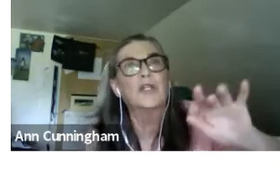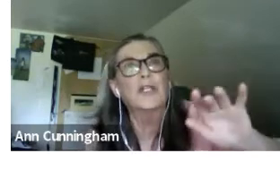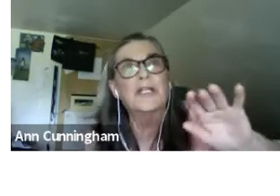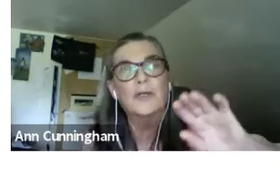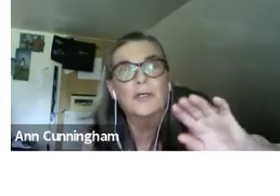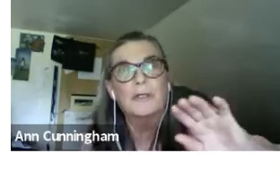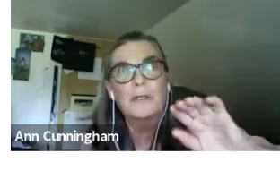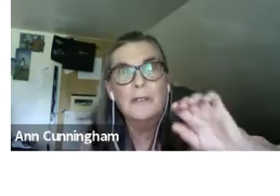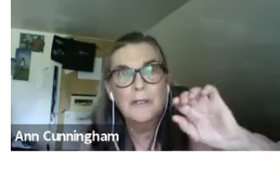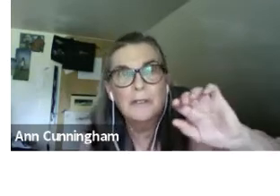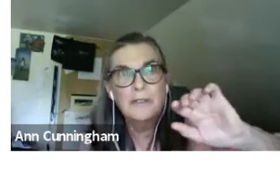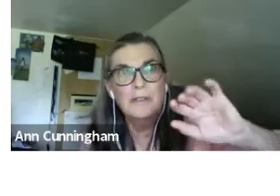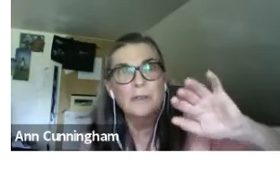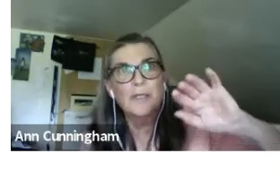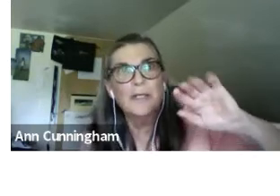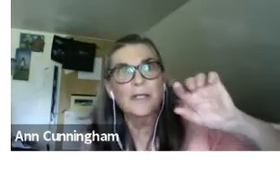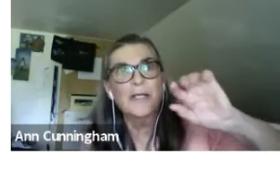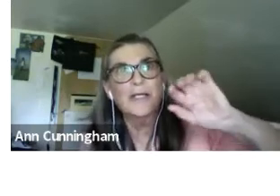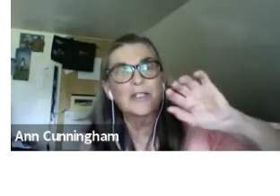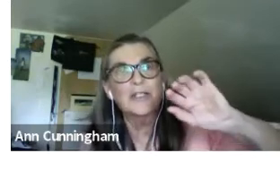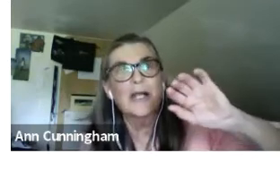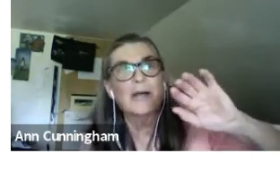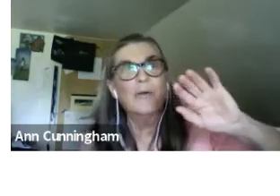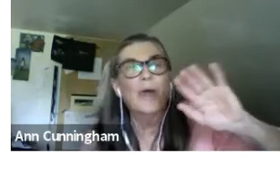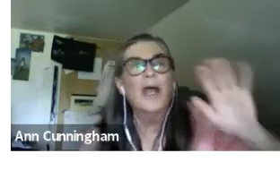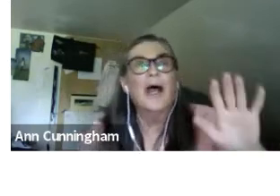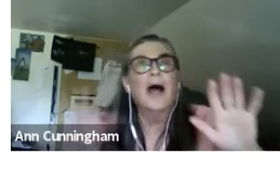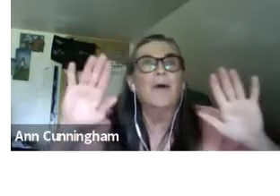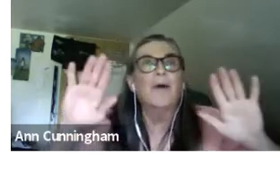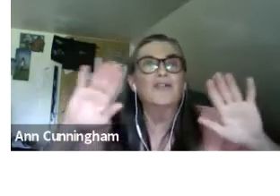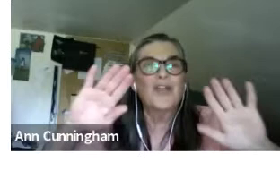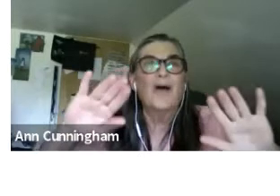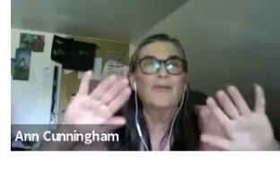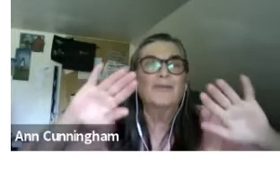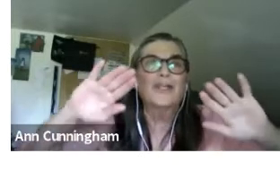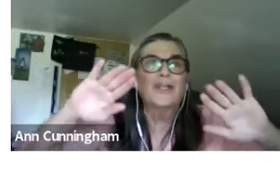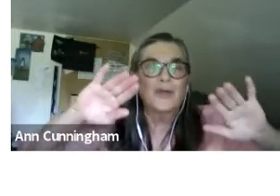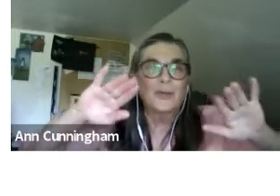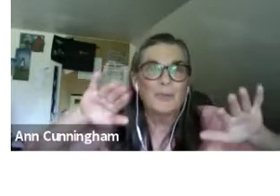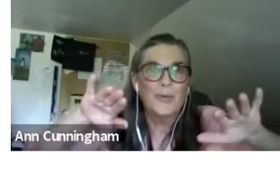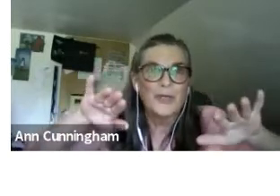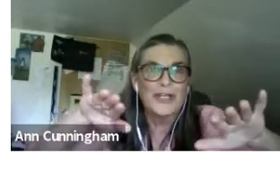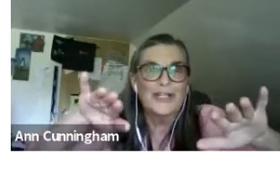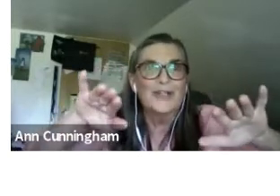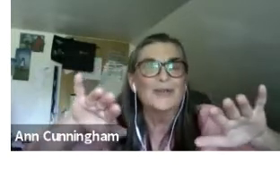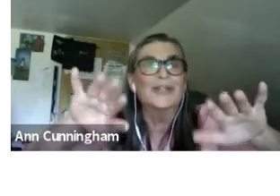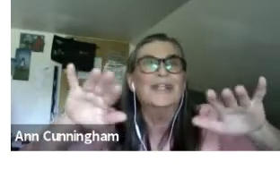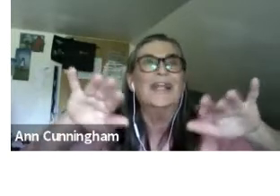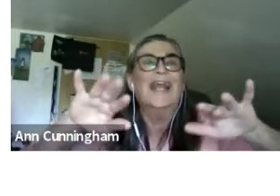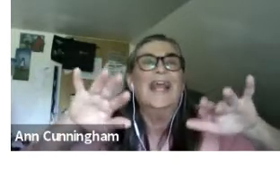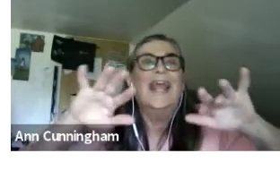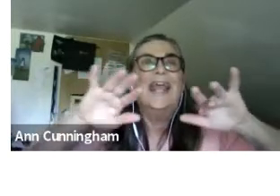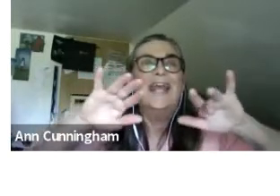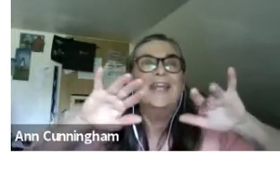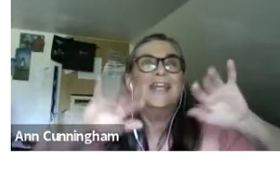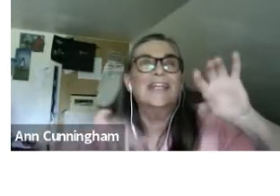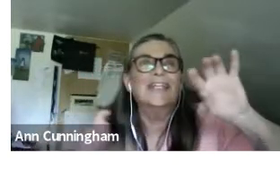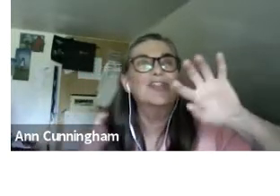ly you can determine. It's now soft and you can push into it and it's